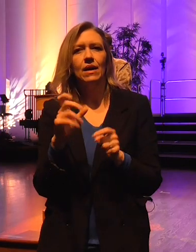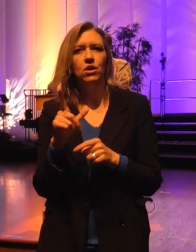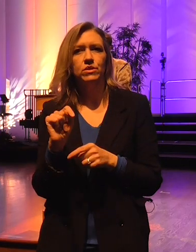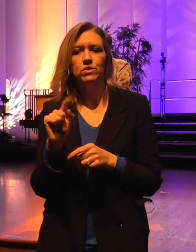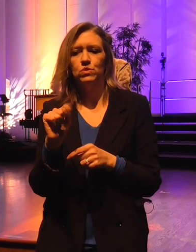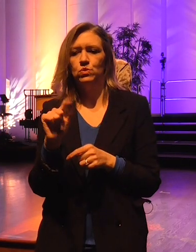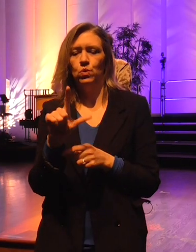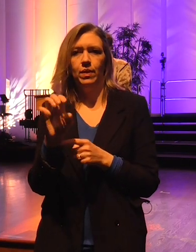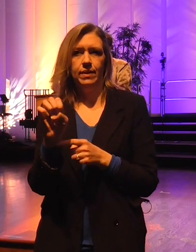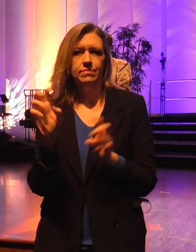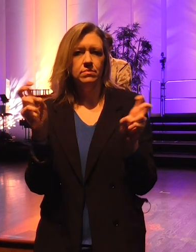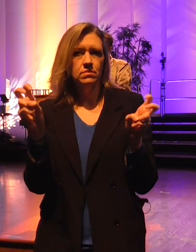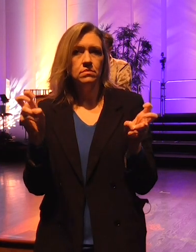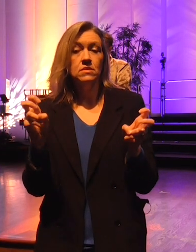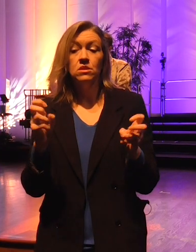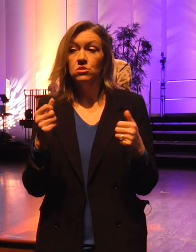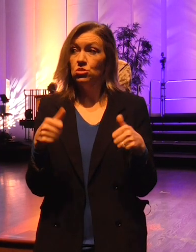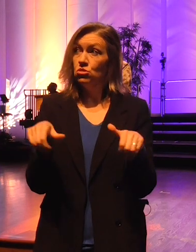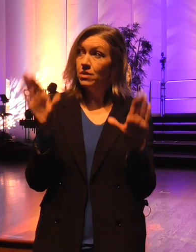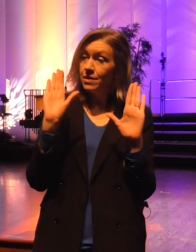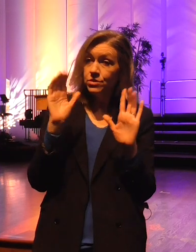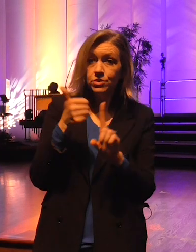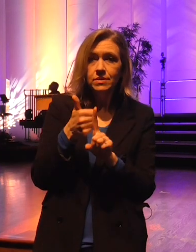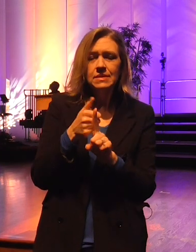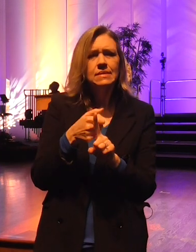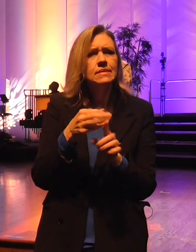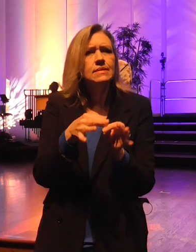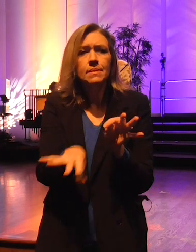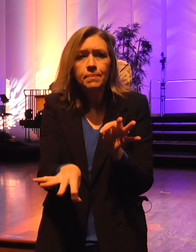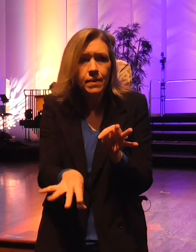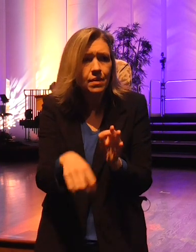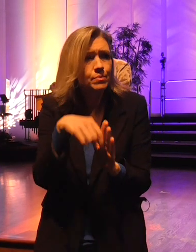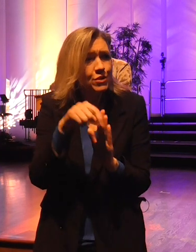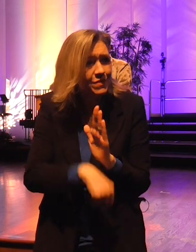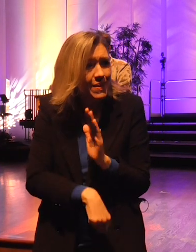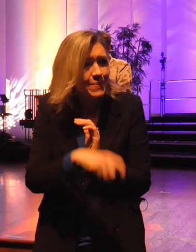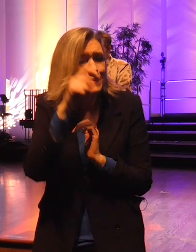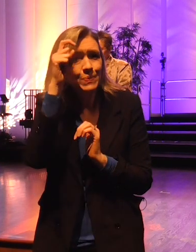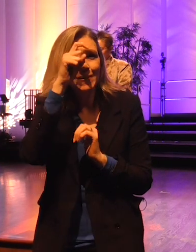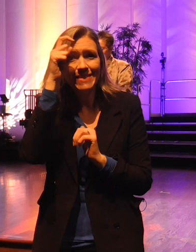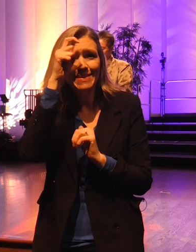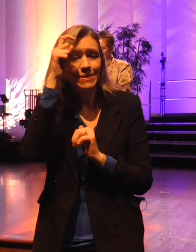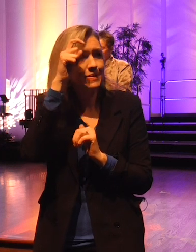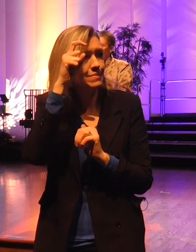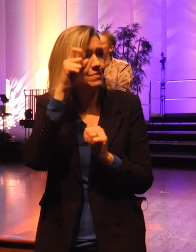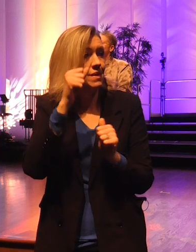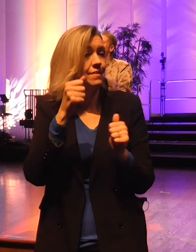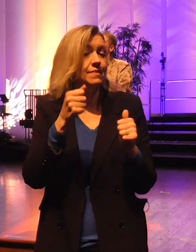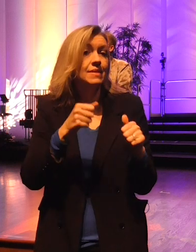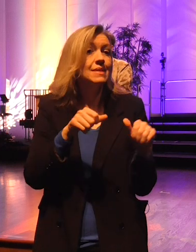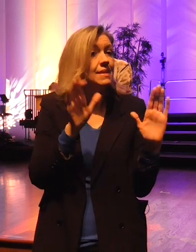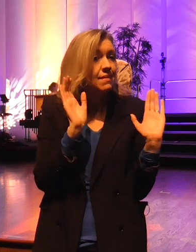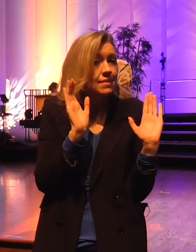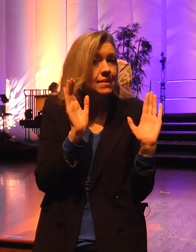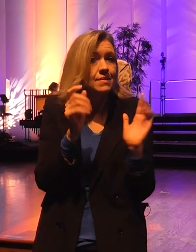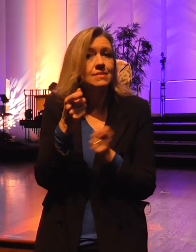is the simple but profound wisdom of yielding to you rather than opposing the flow of Life